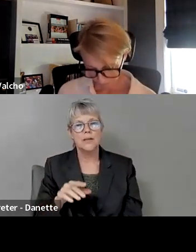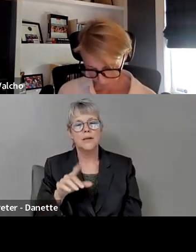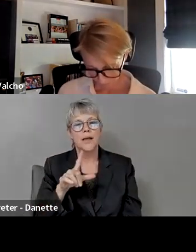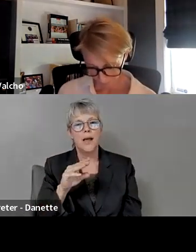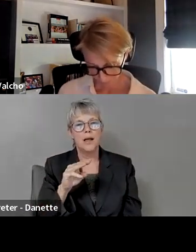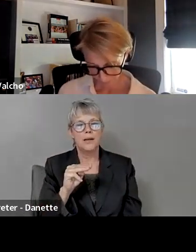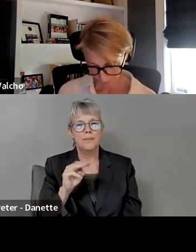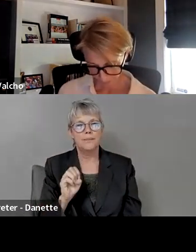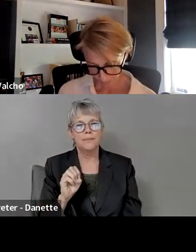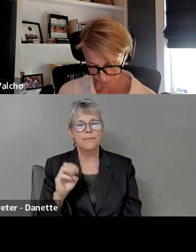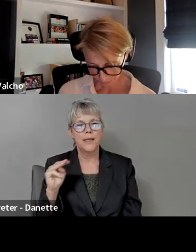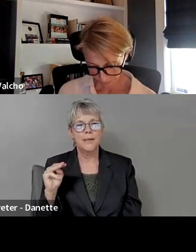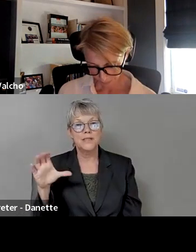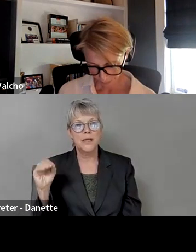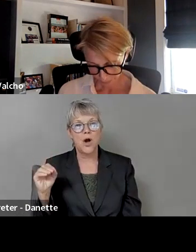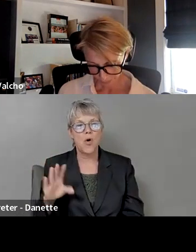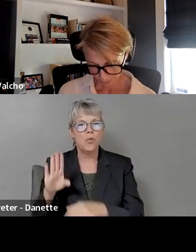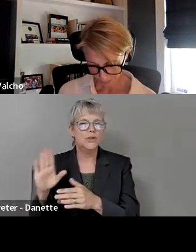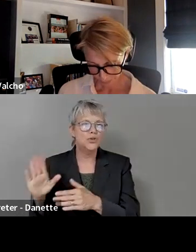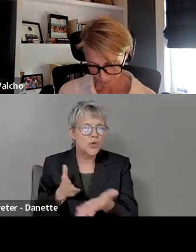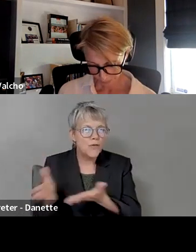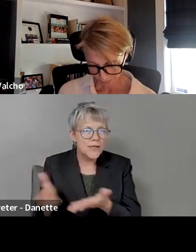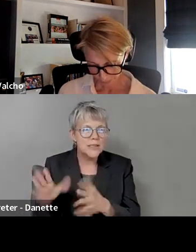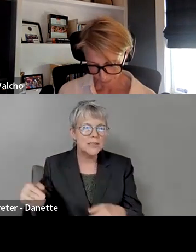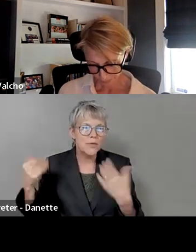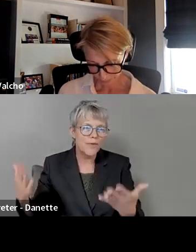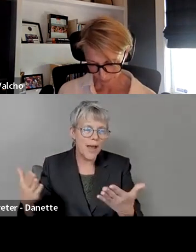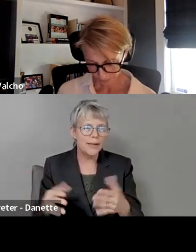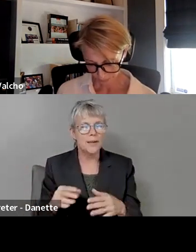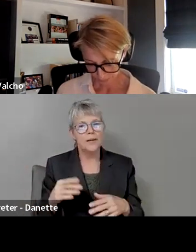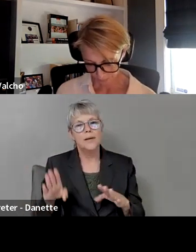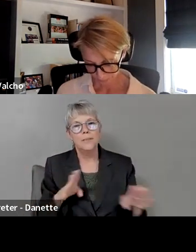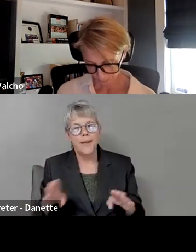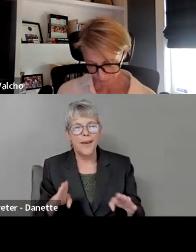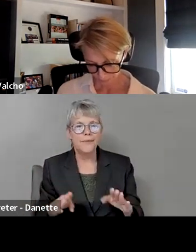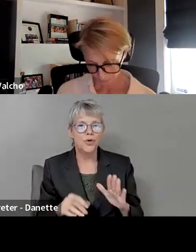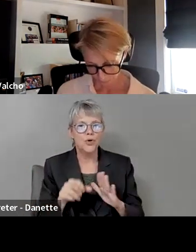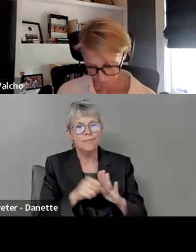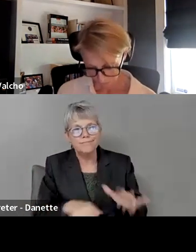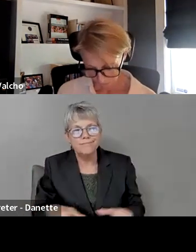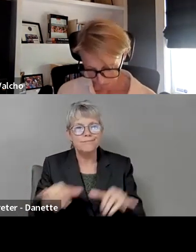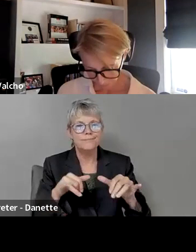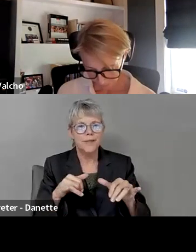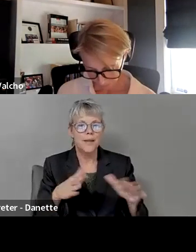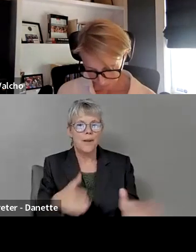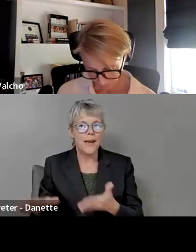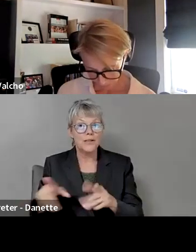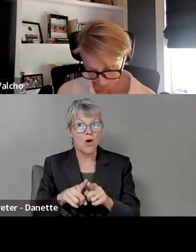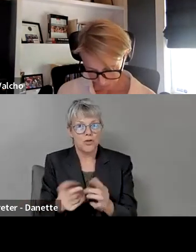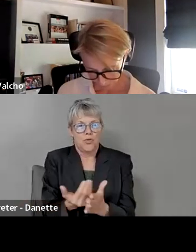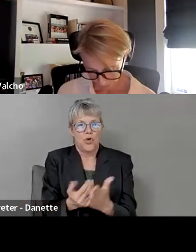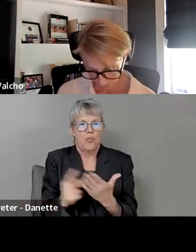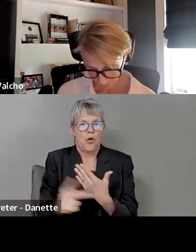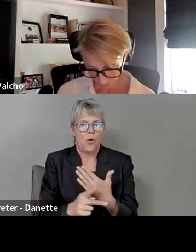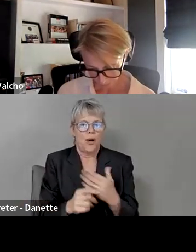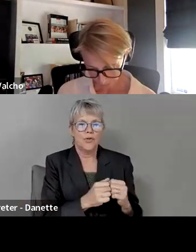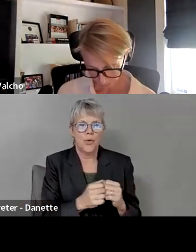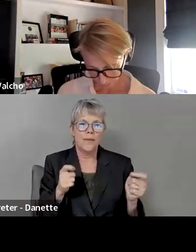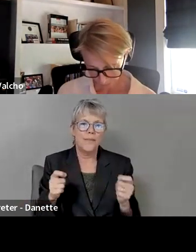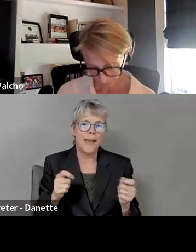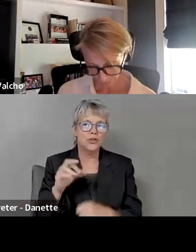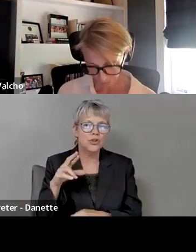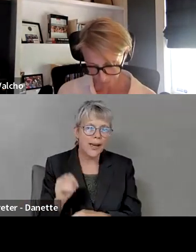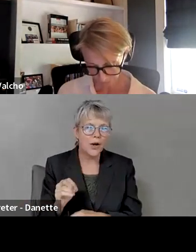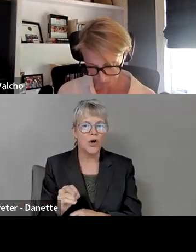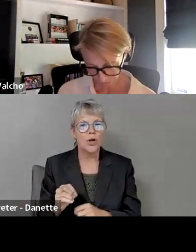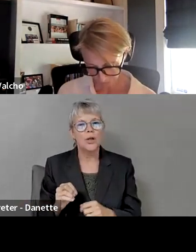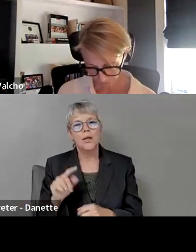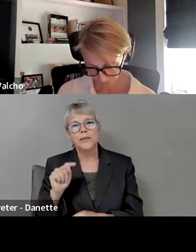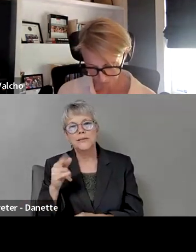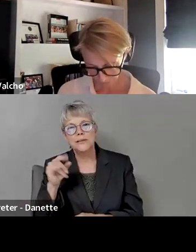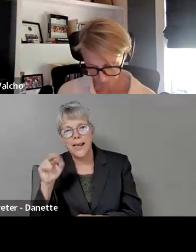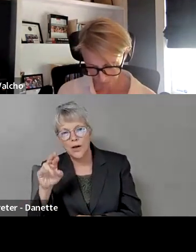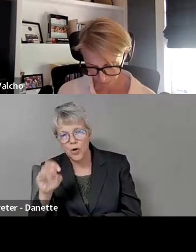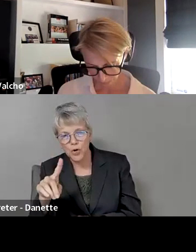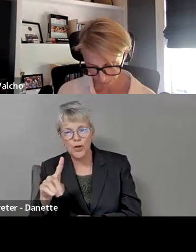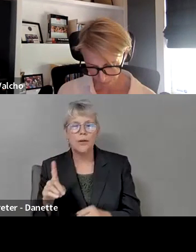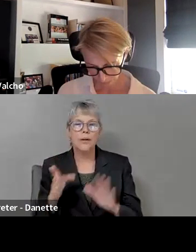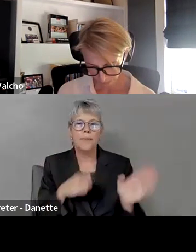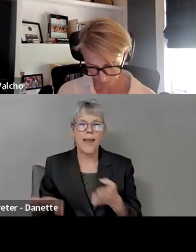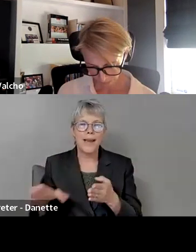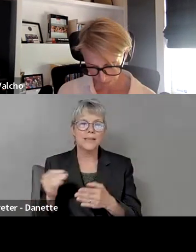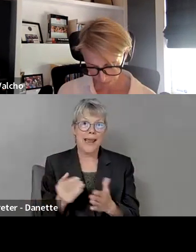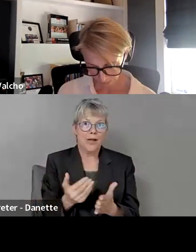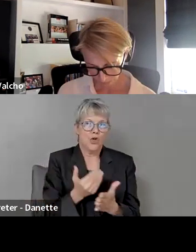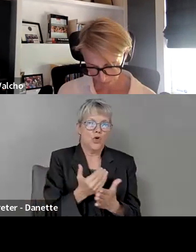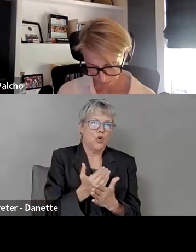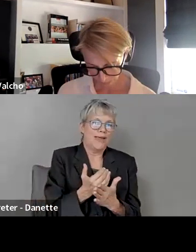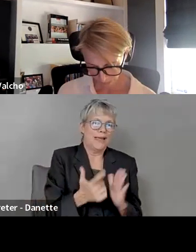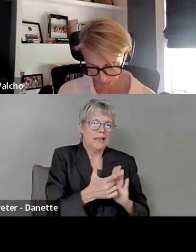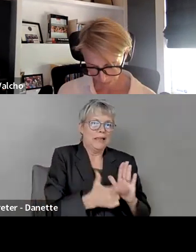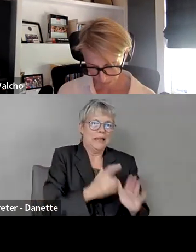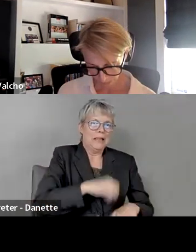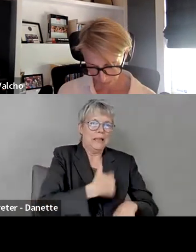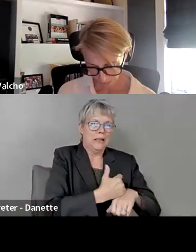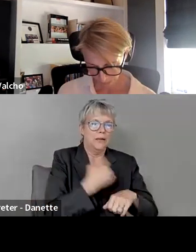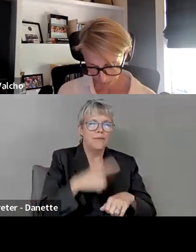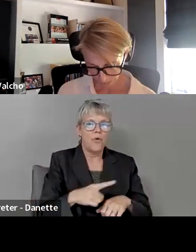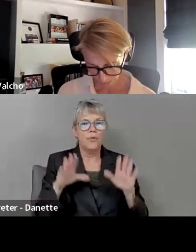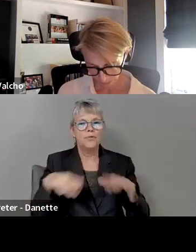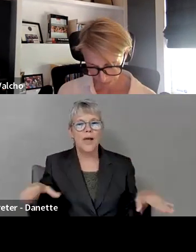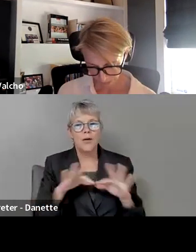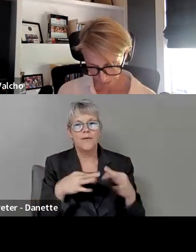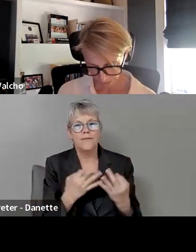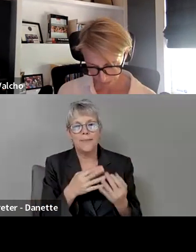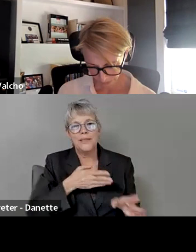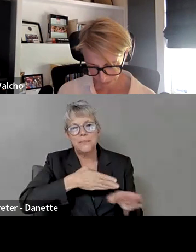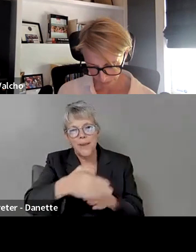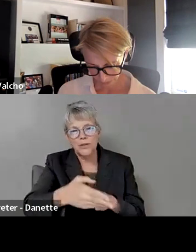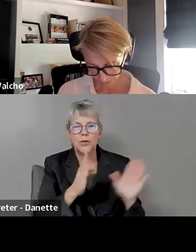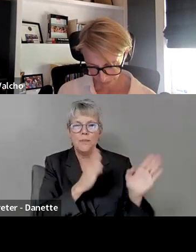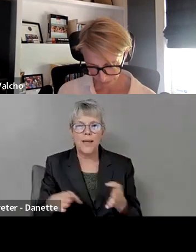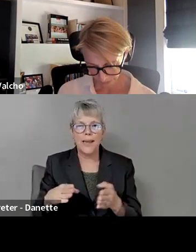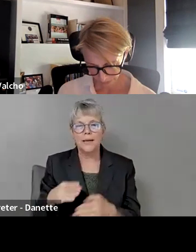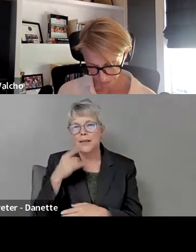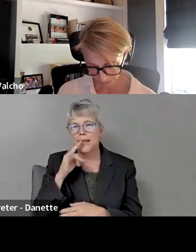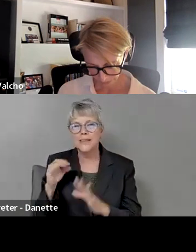Keith McCoy (he/him) - NC DHHS: Some of the behavioral health services that our standard plans provide as well as ongoing development of new programs, including managed care programs like Taylor plans, as well as what's newly legislated for the child and family specialty plan for kids and families involved in the Dss system,